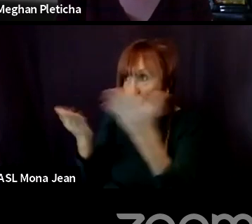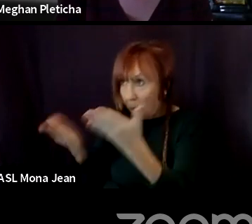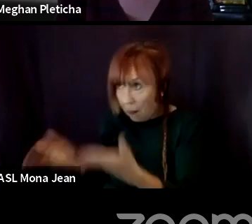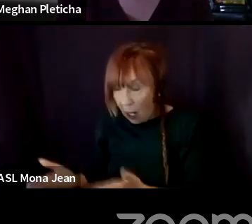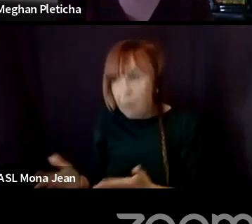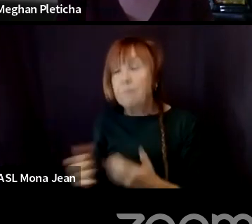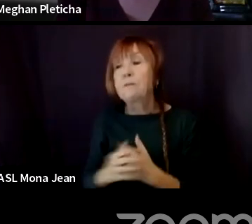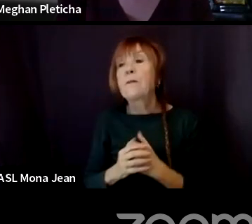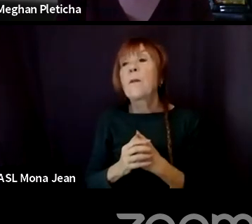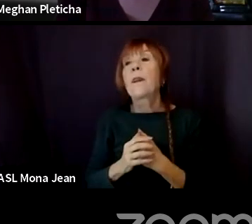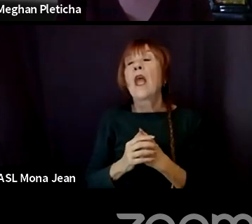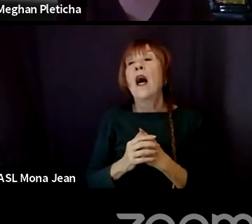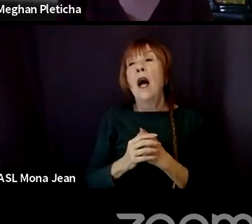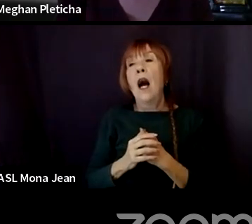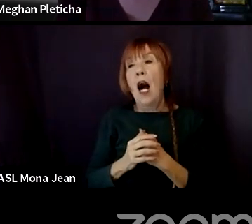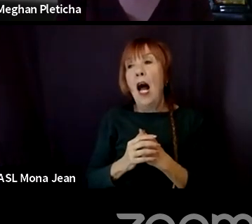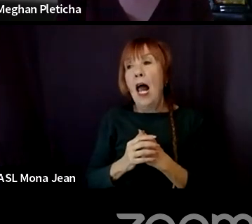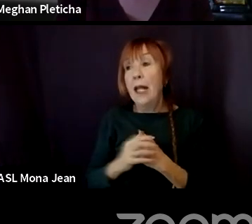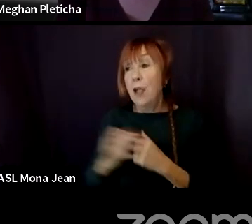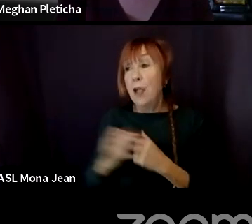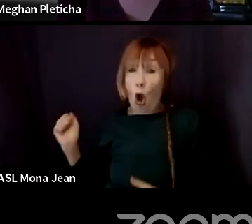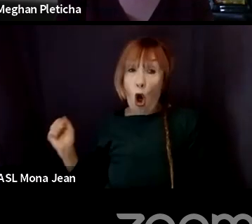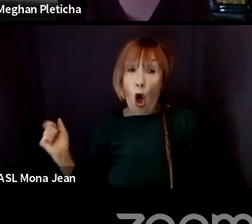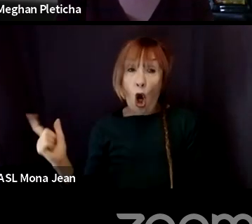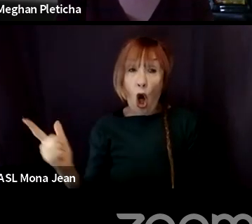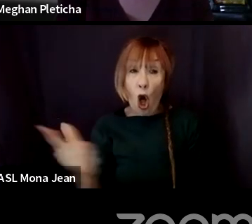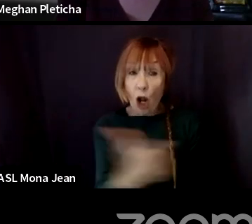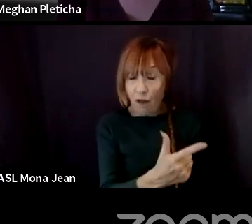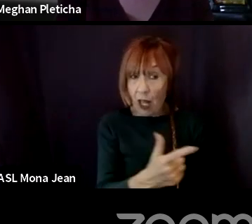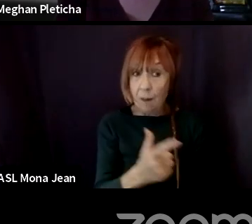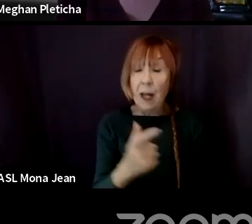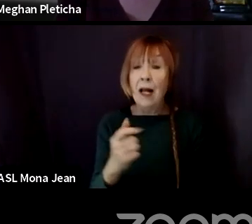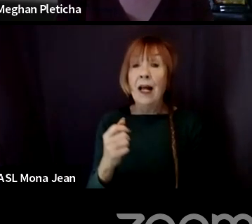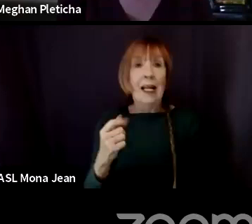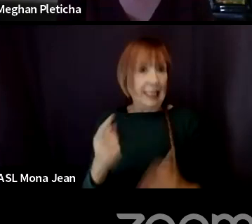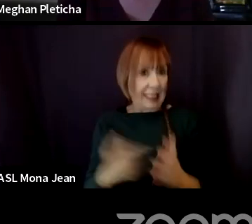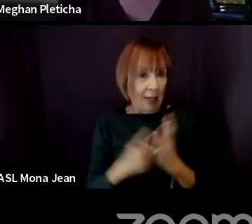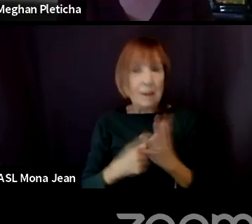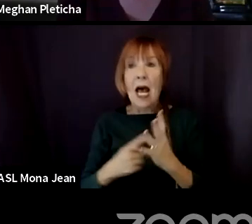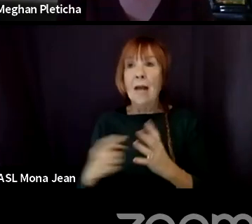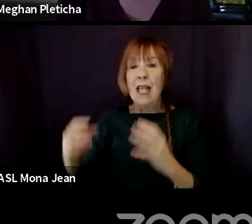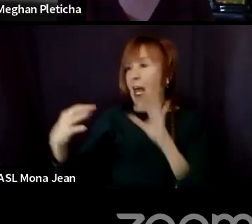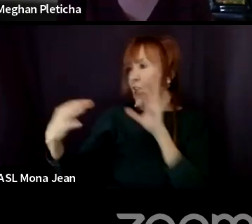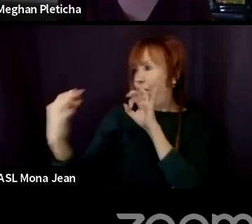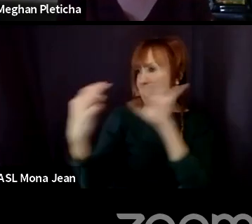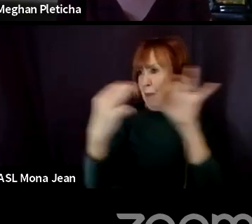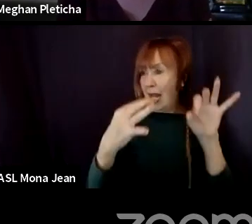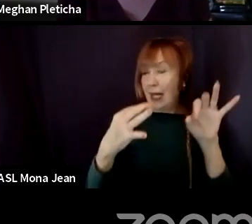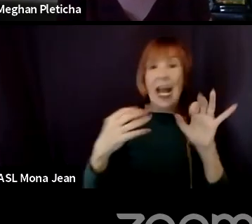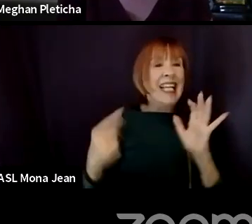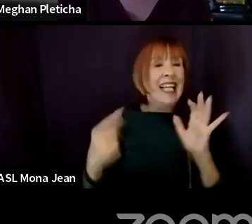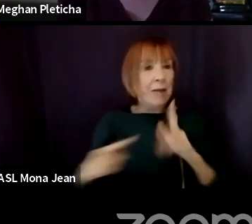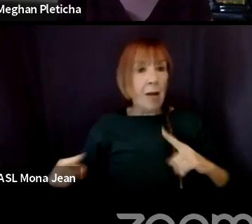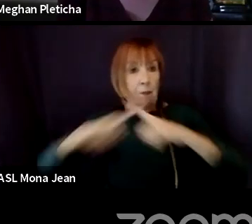and I'm sure all of them could sometimes be giving you conflicting notes. Oh, yes. So how do you interpret that,